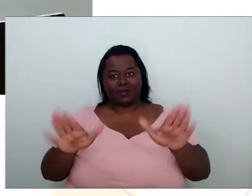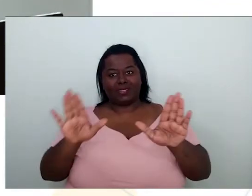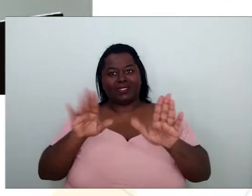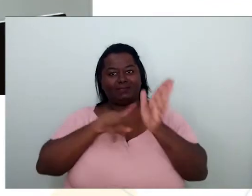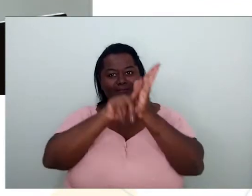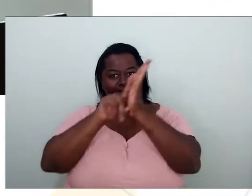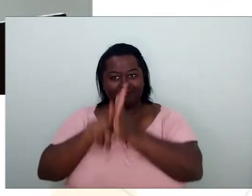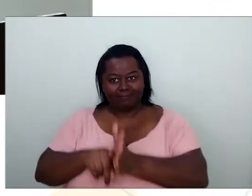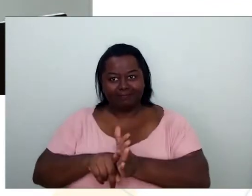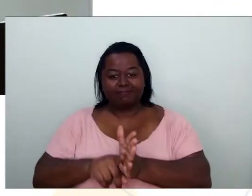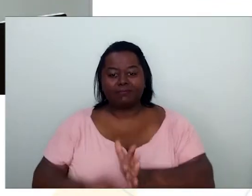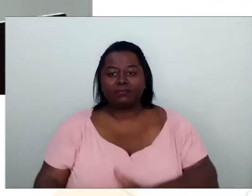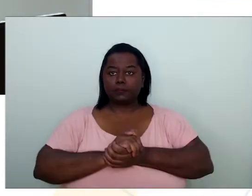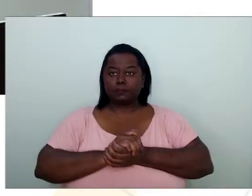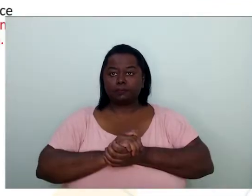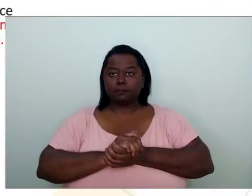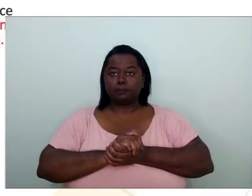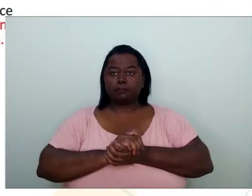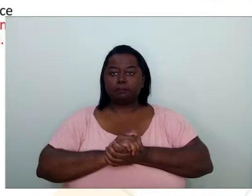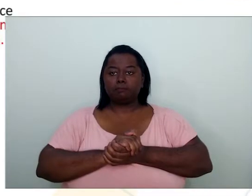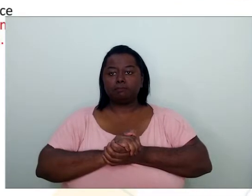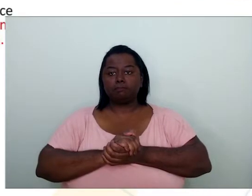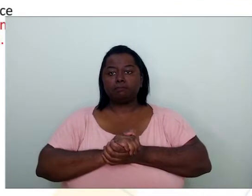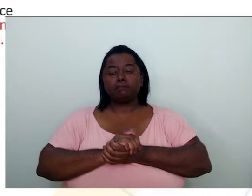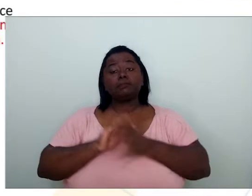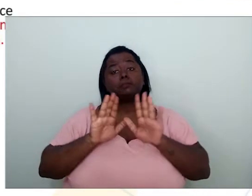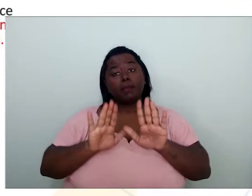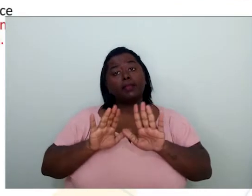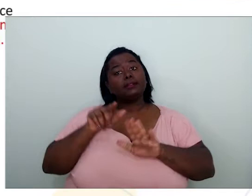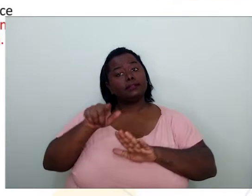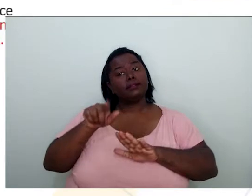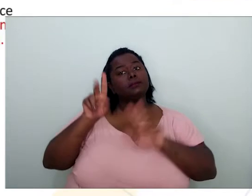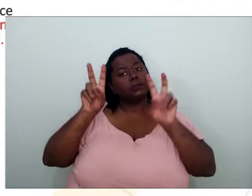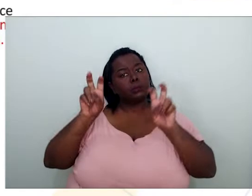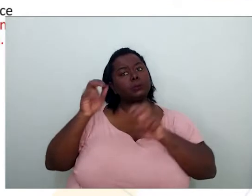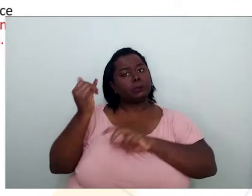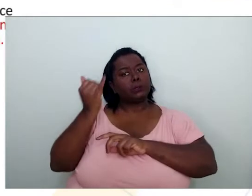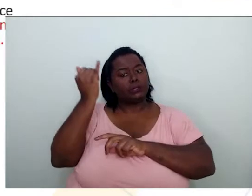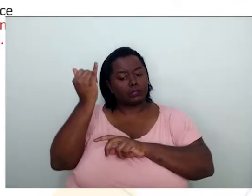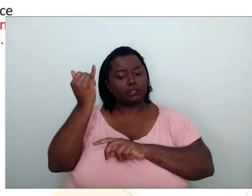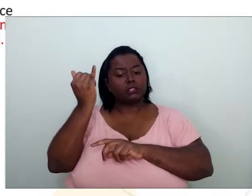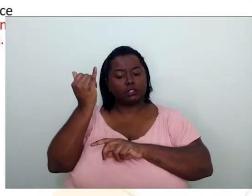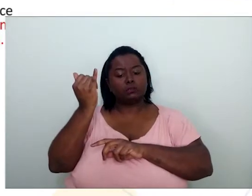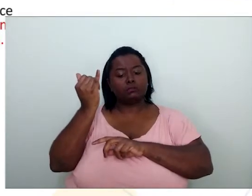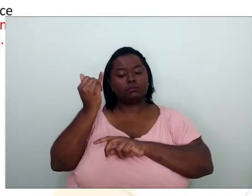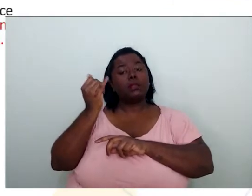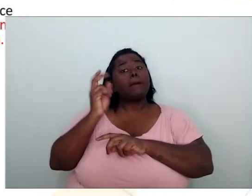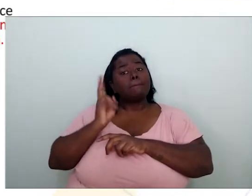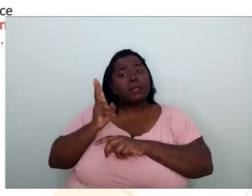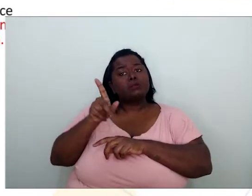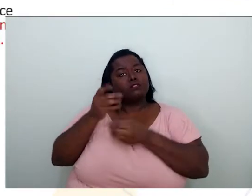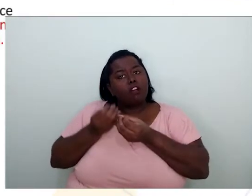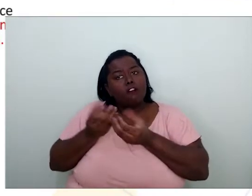resources but but here's the point yet providing educational resources cheaply